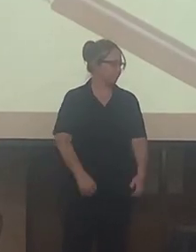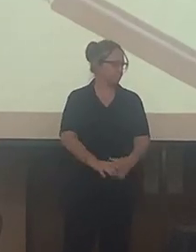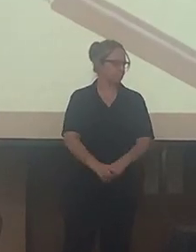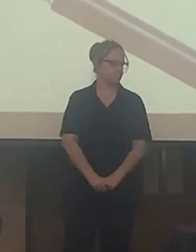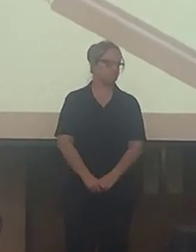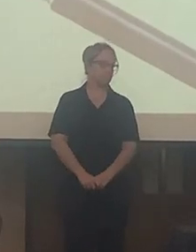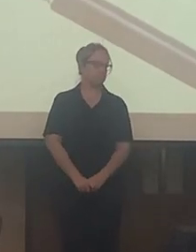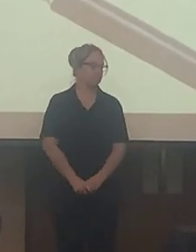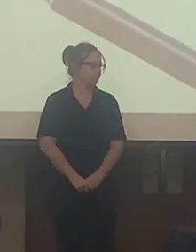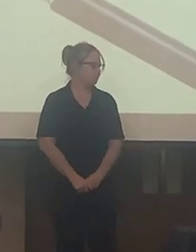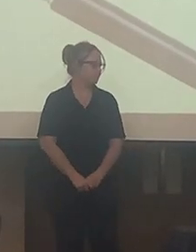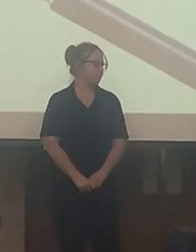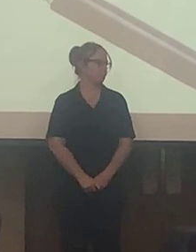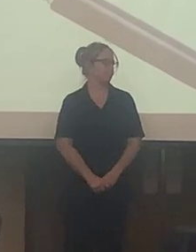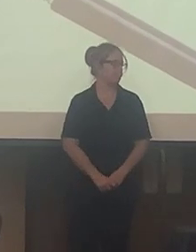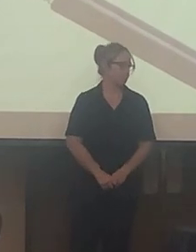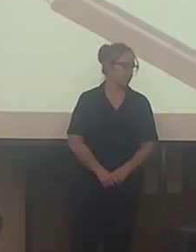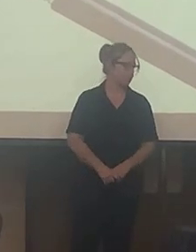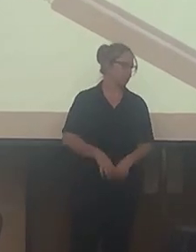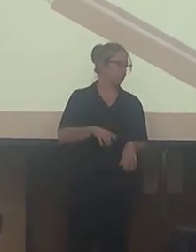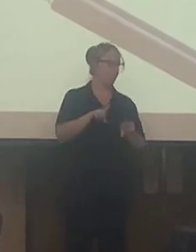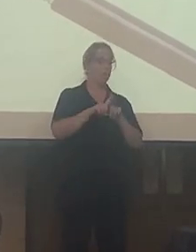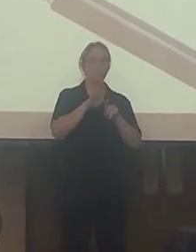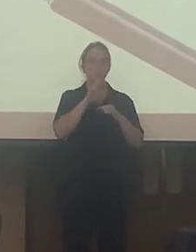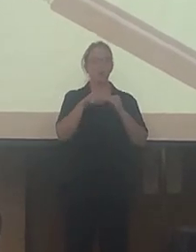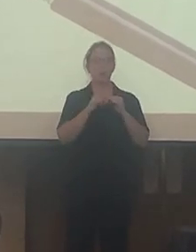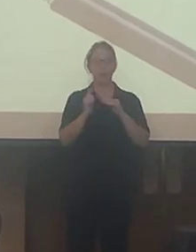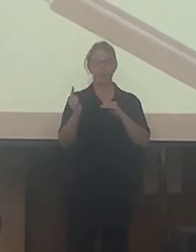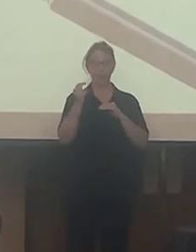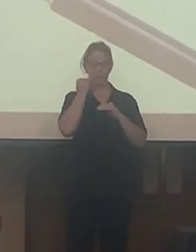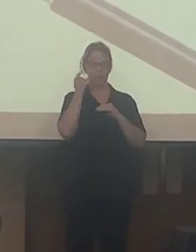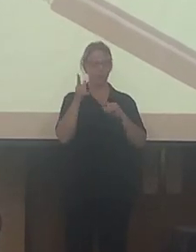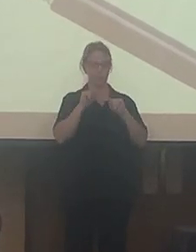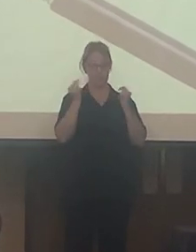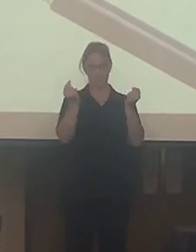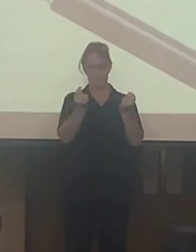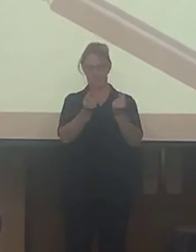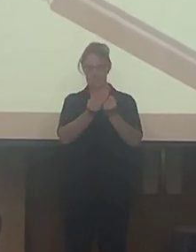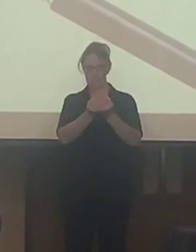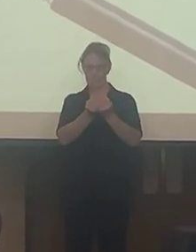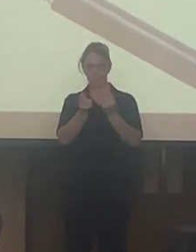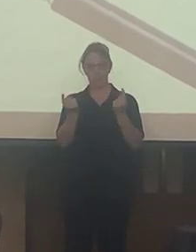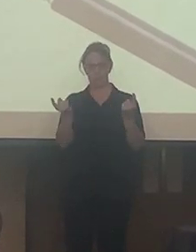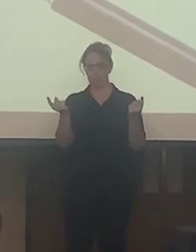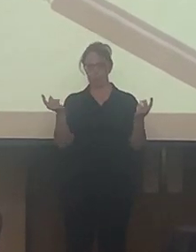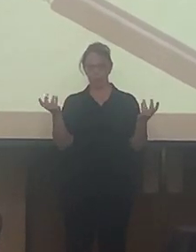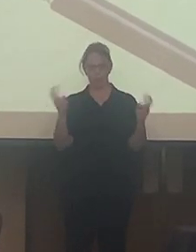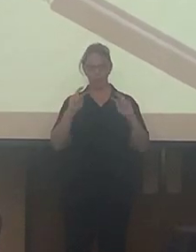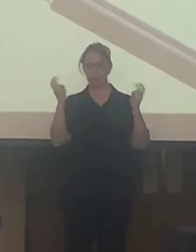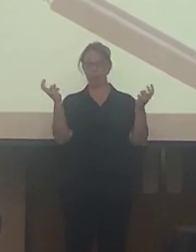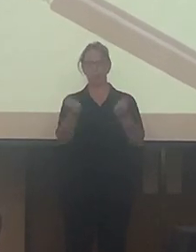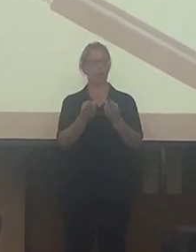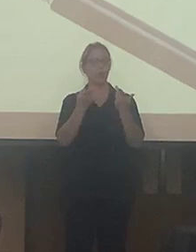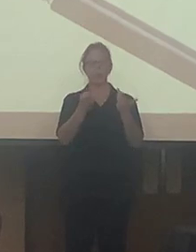so we're going to also talk about later what happens with your child if your team comes to the table and says hey we did all this assessment but you don't see that your child qualified for